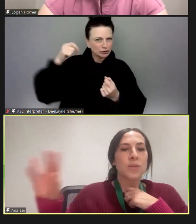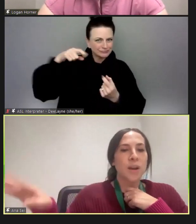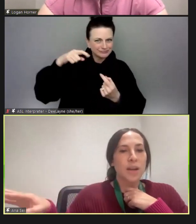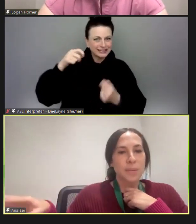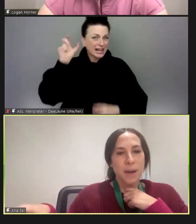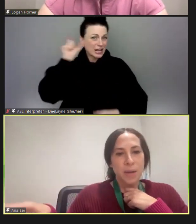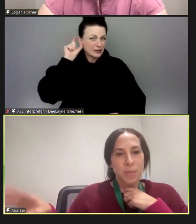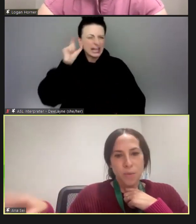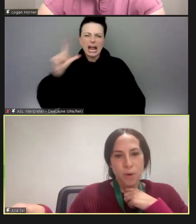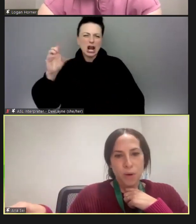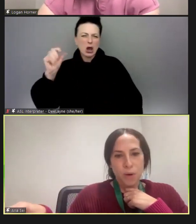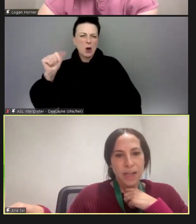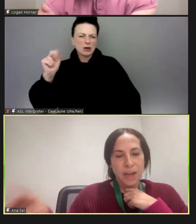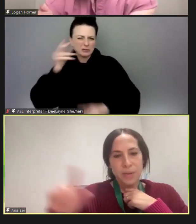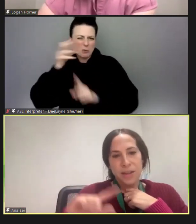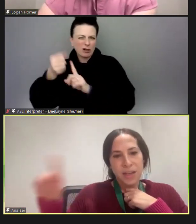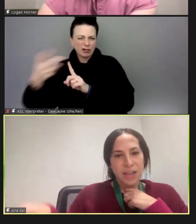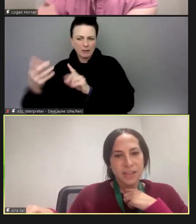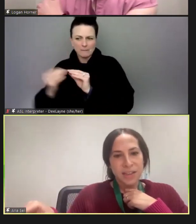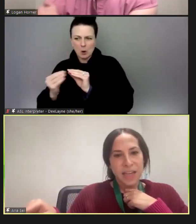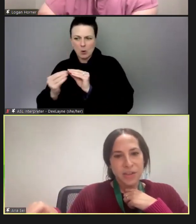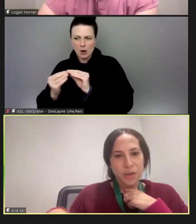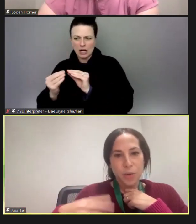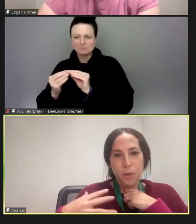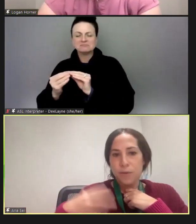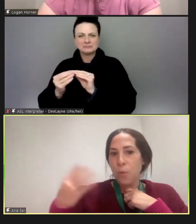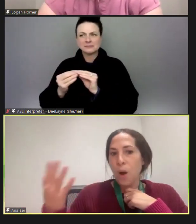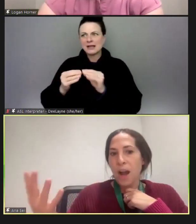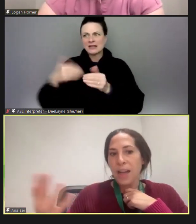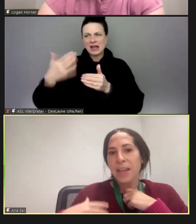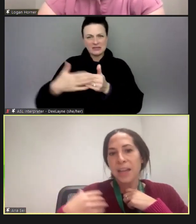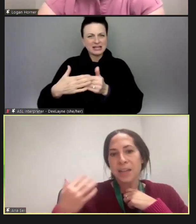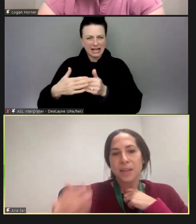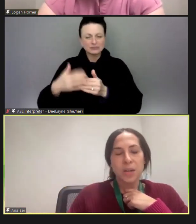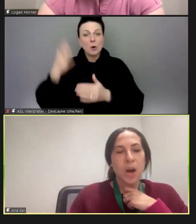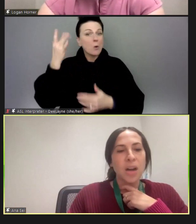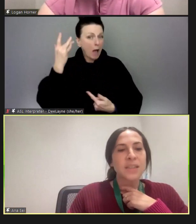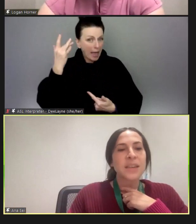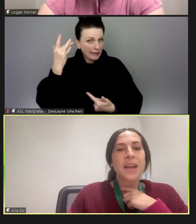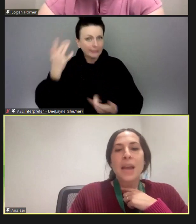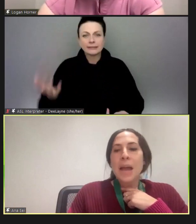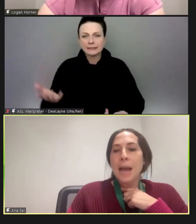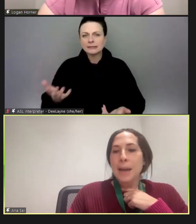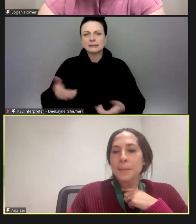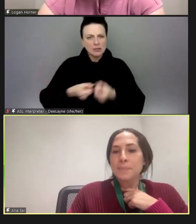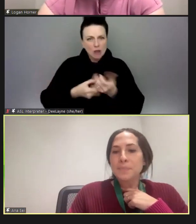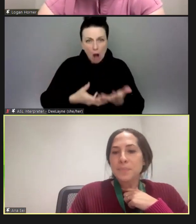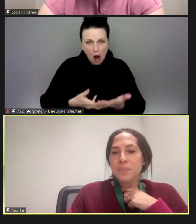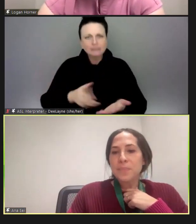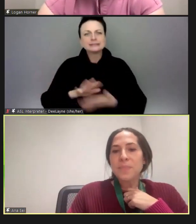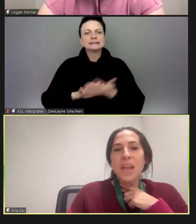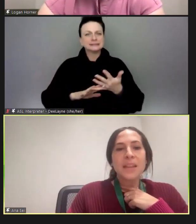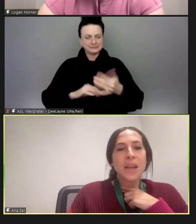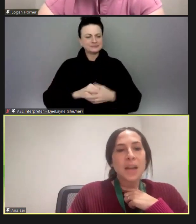talk about more right now in the next